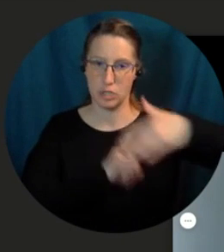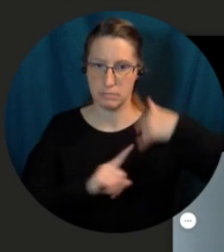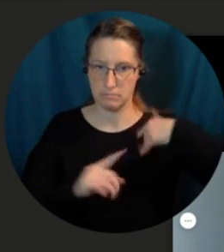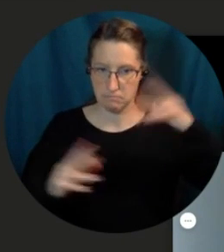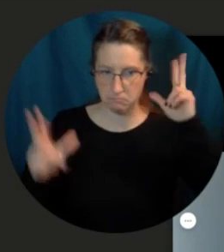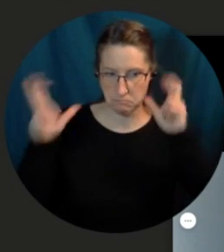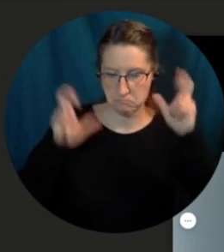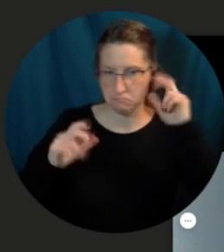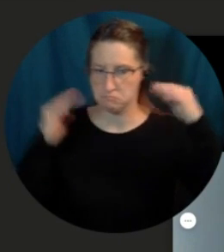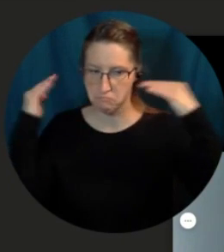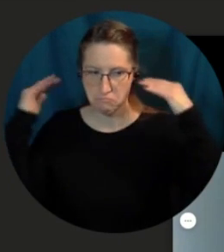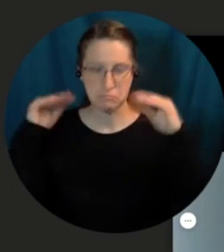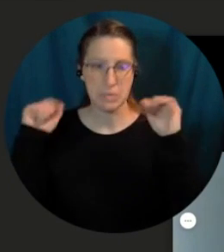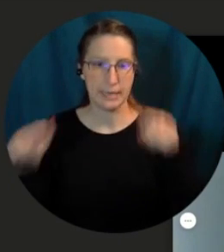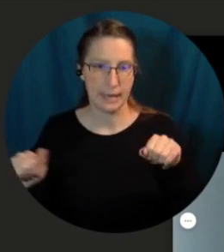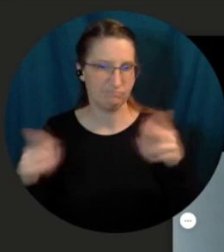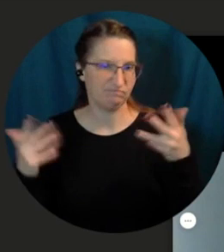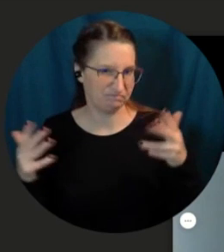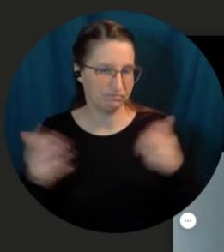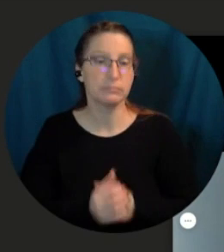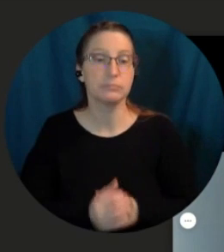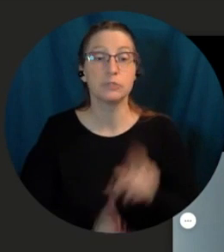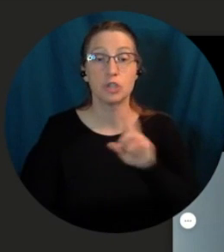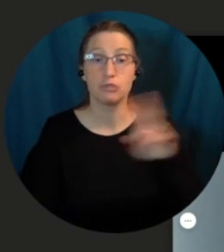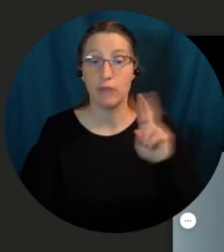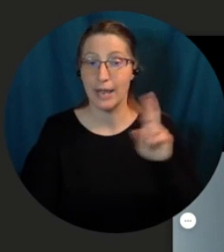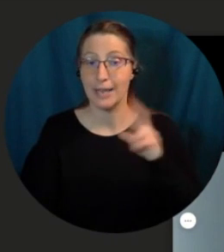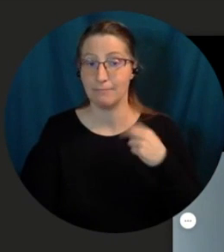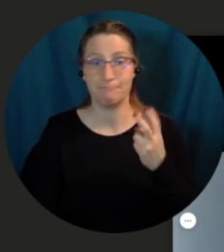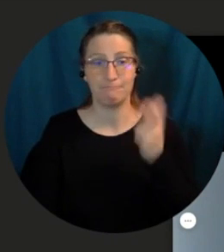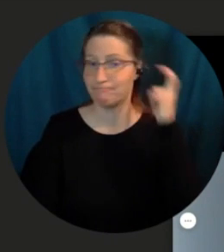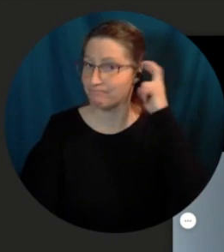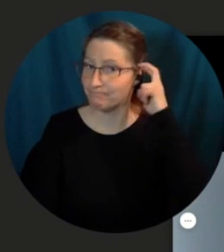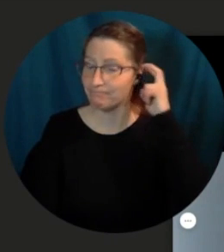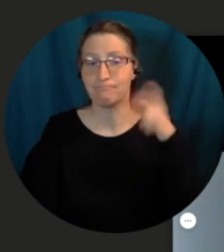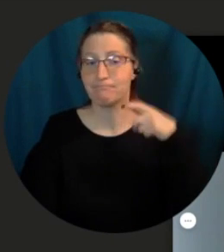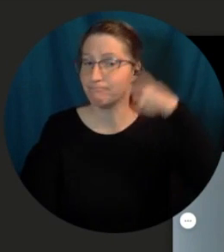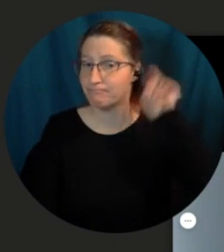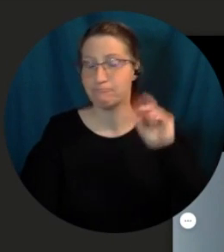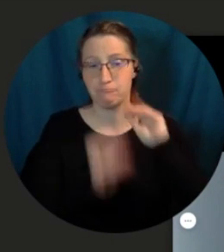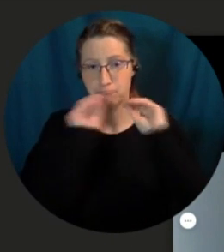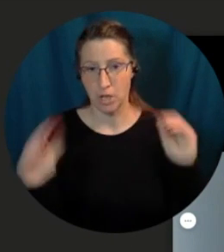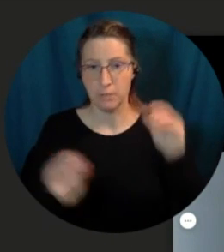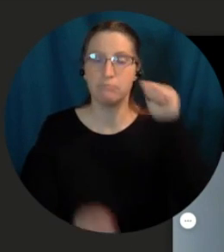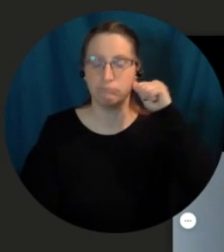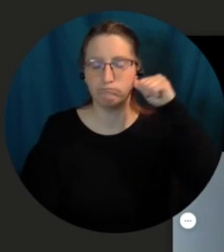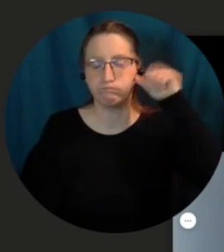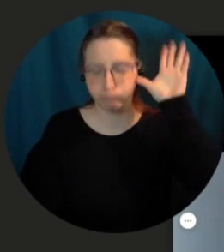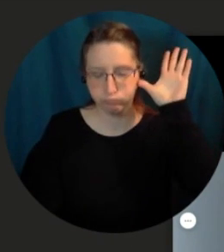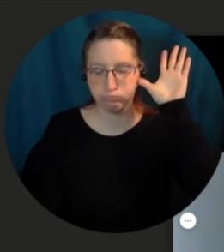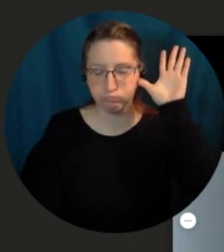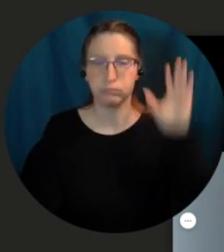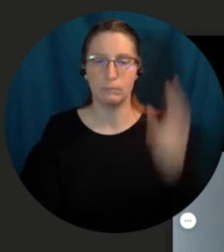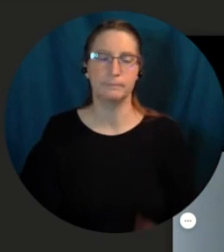His right side is unaided. And he has no hearing on the right side.